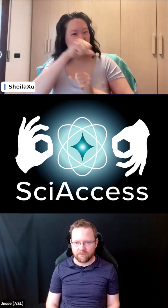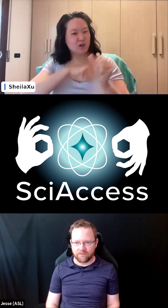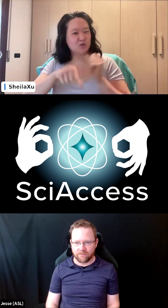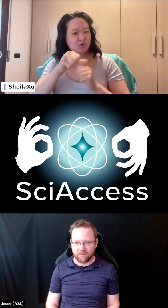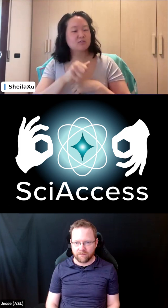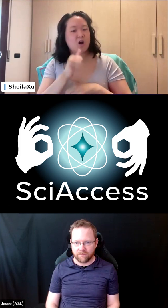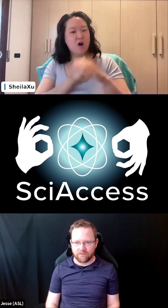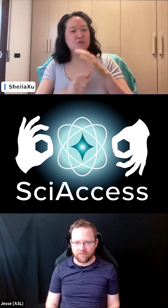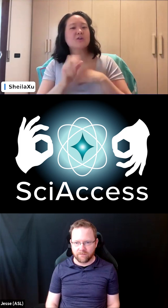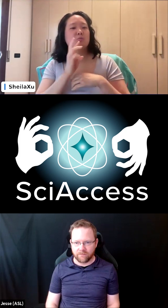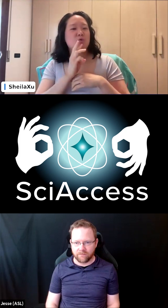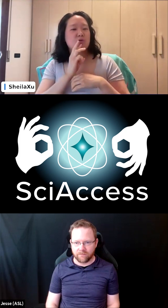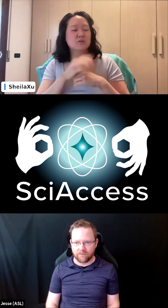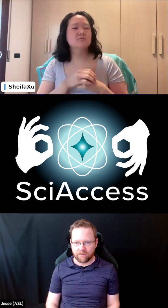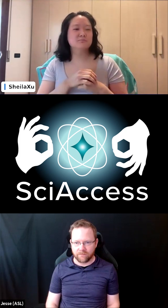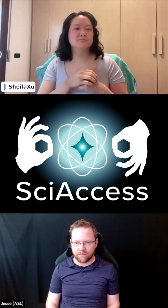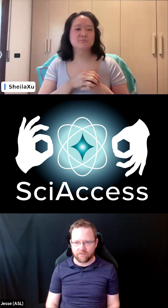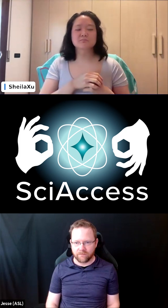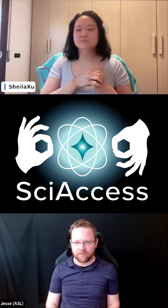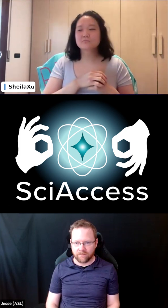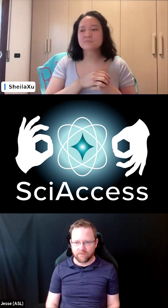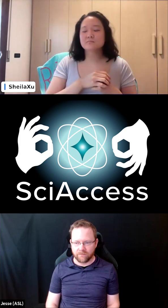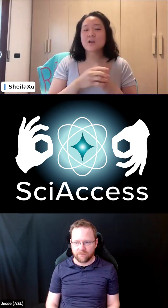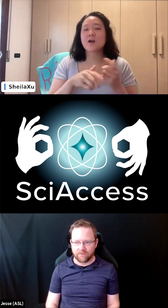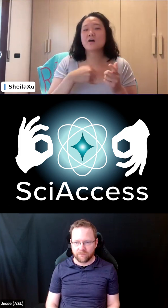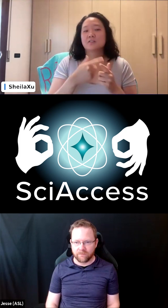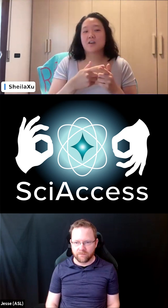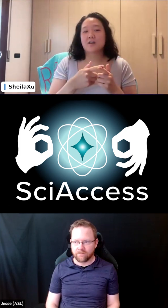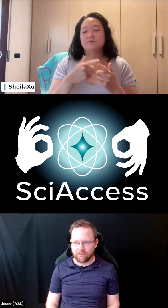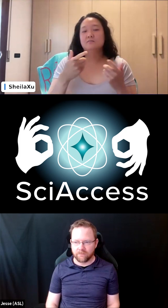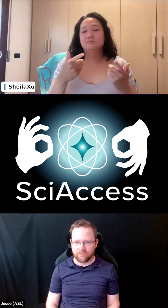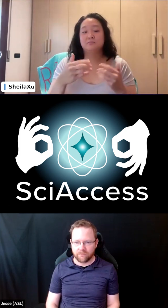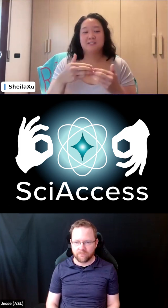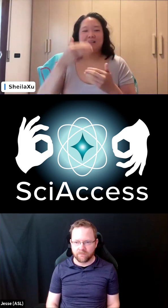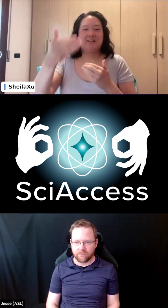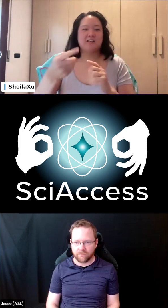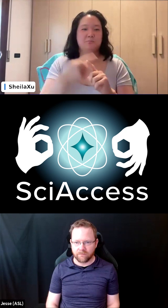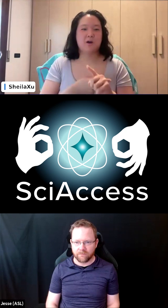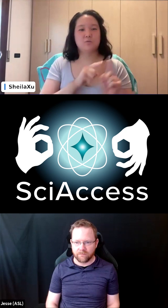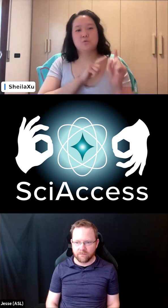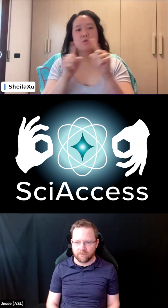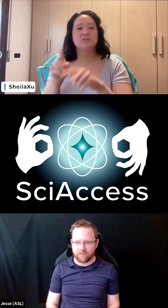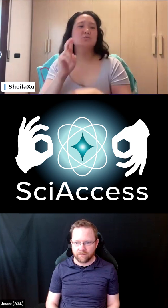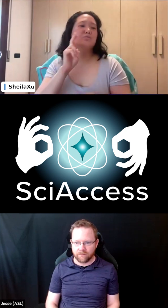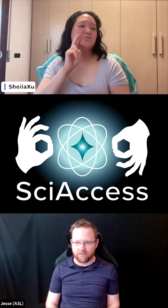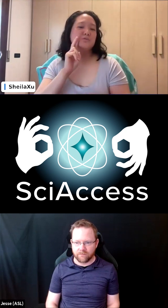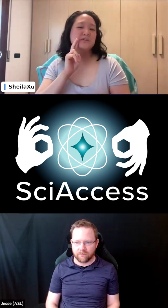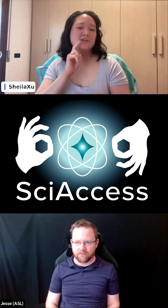could see and communicate with each other via American sign language underwater. And next month we will go to Houston Texas.